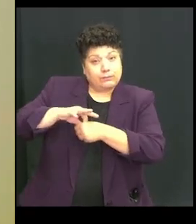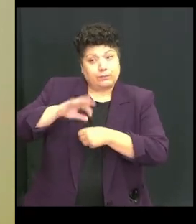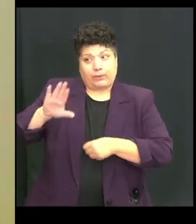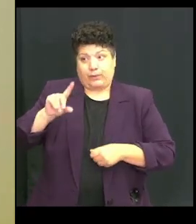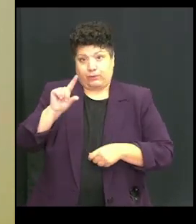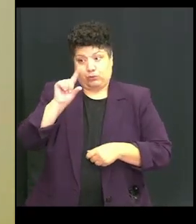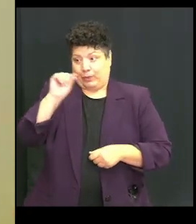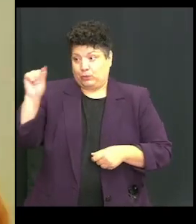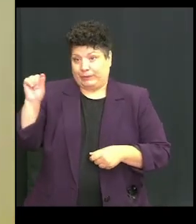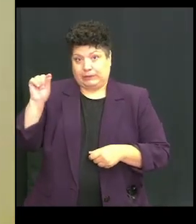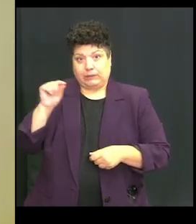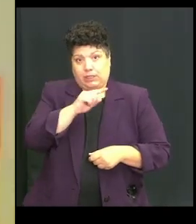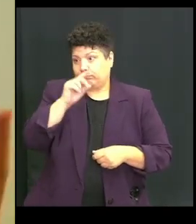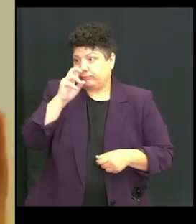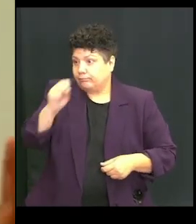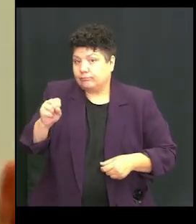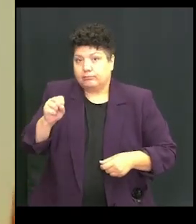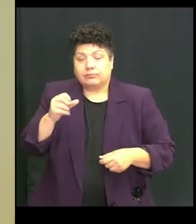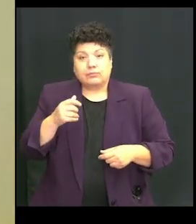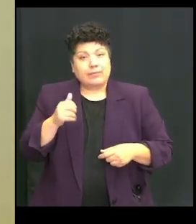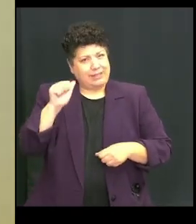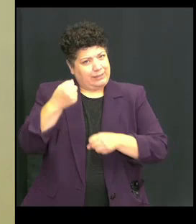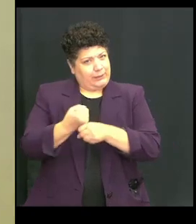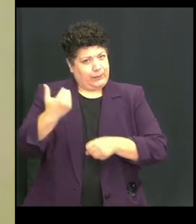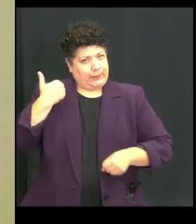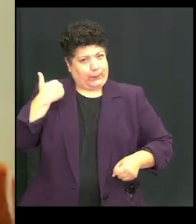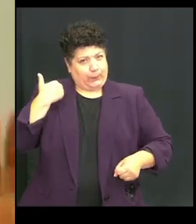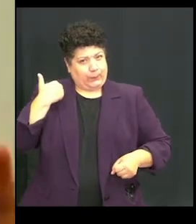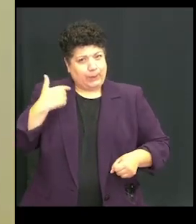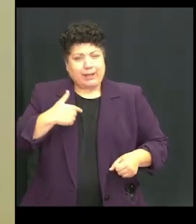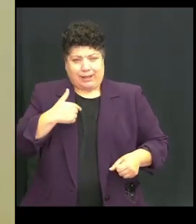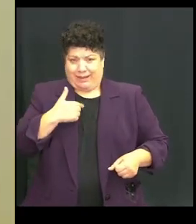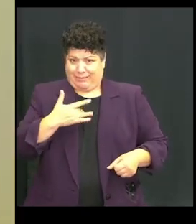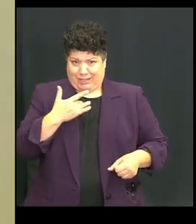I mean 10 years ago, I'm positive she wouldn't have known.